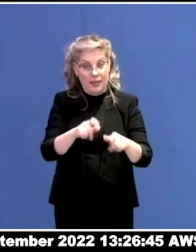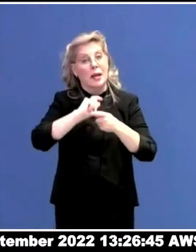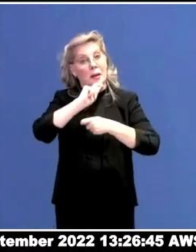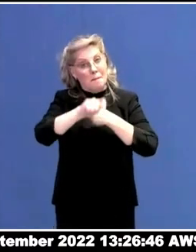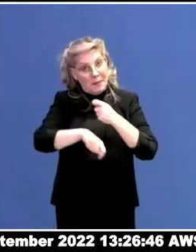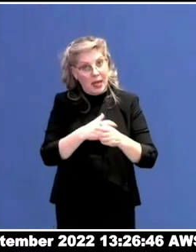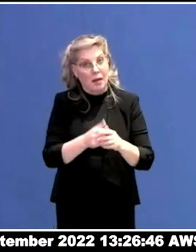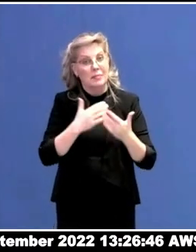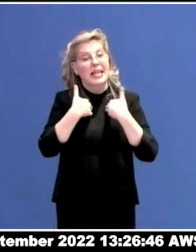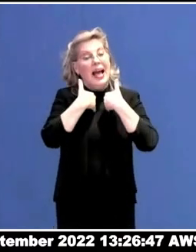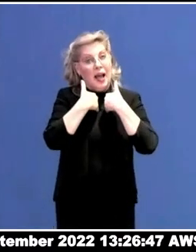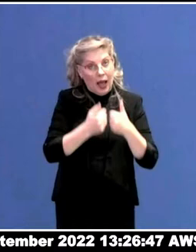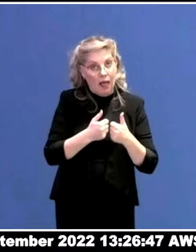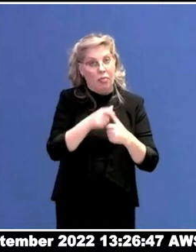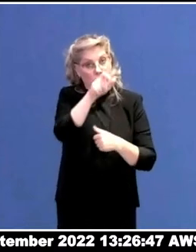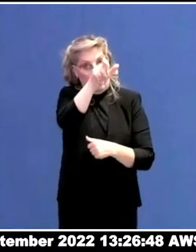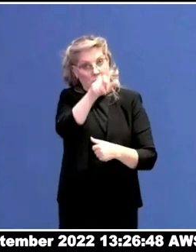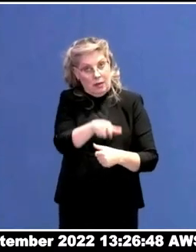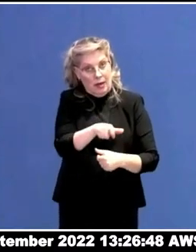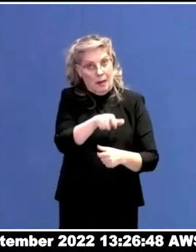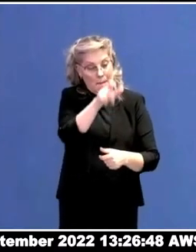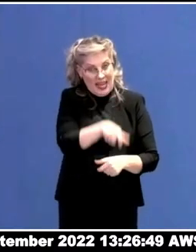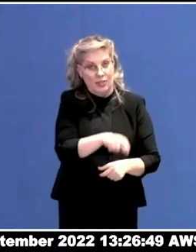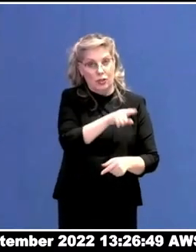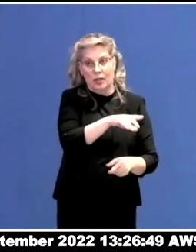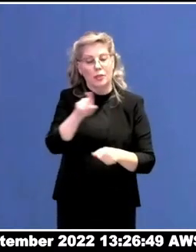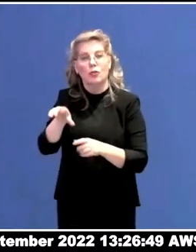wellbeing of the prisoner come first before a responsibility to the prison.